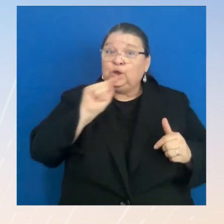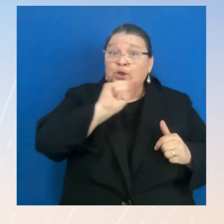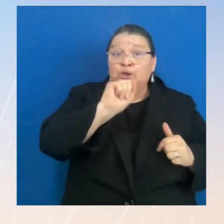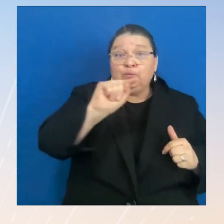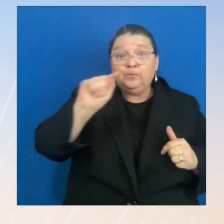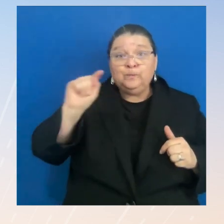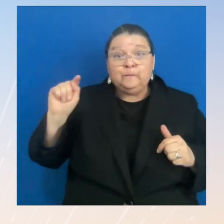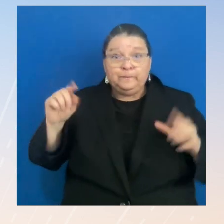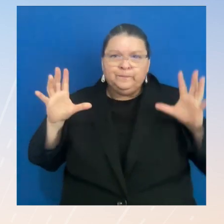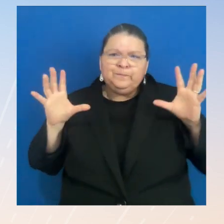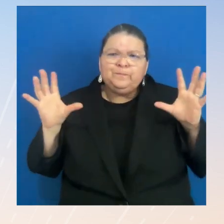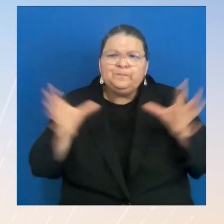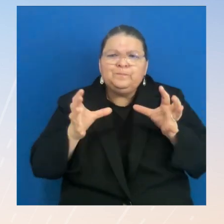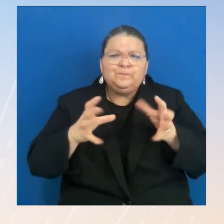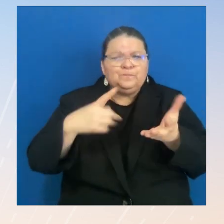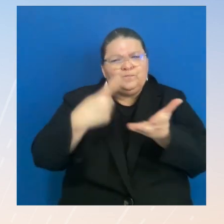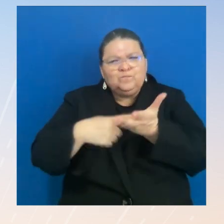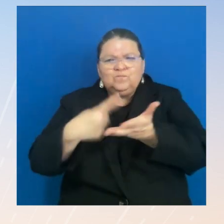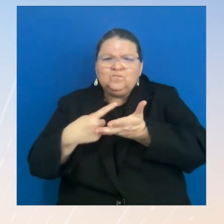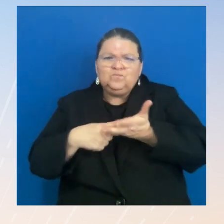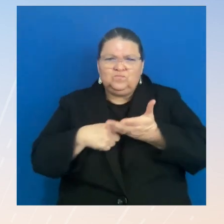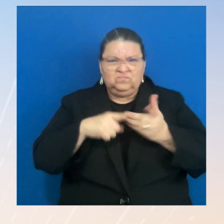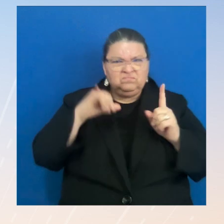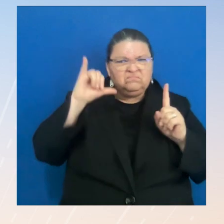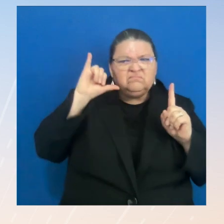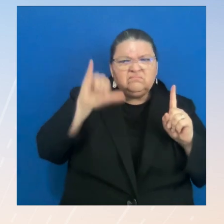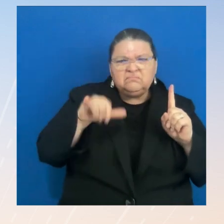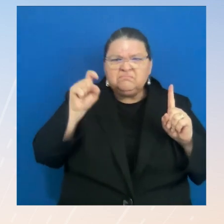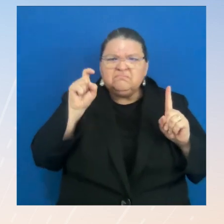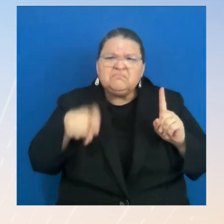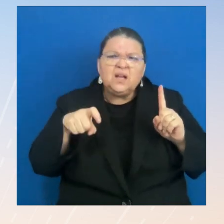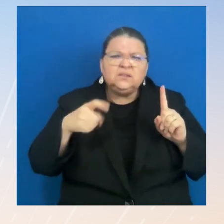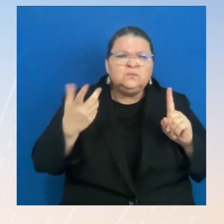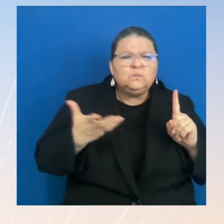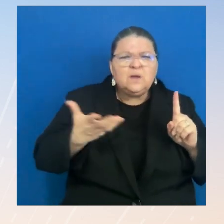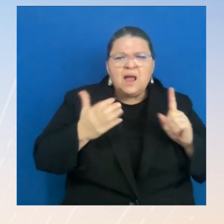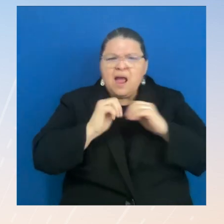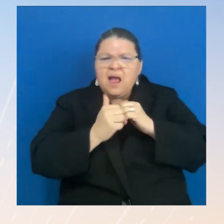then there's a discussion among NATO partners about how to respond. But it's not in anyone's interest